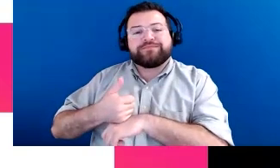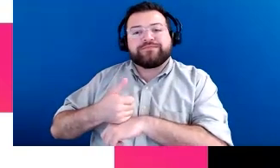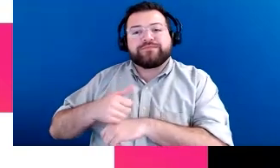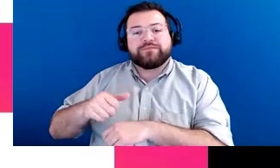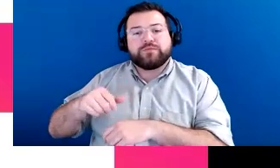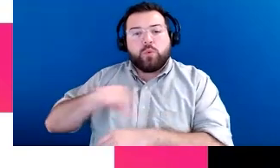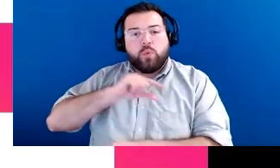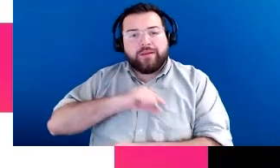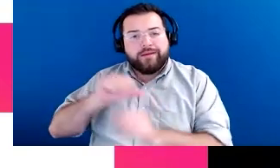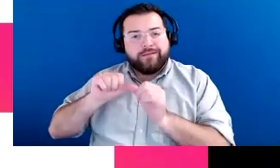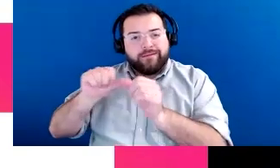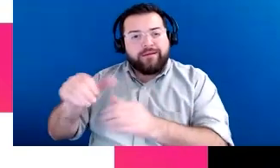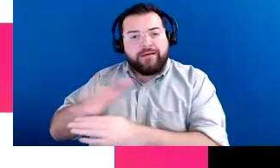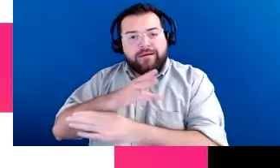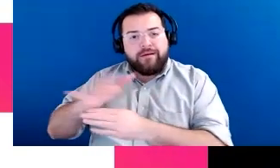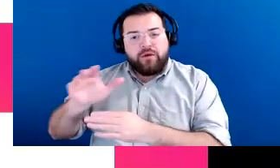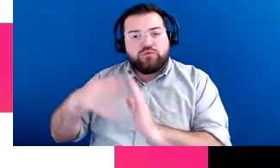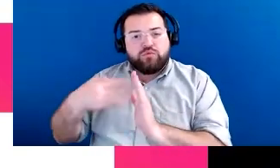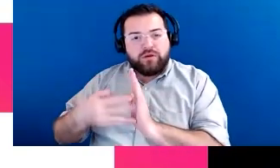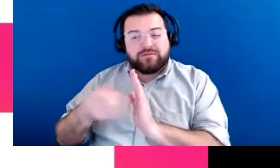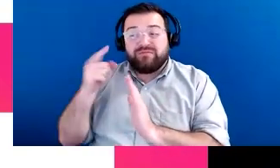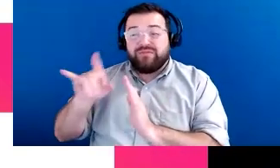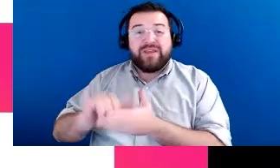And so this is a resource,